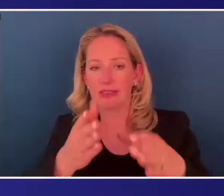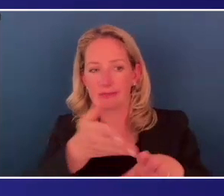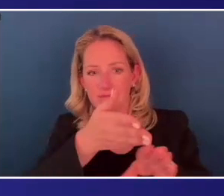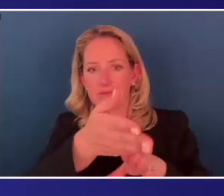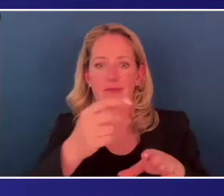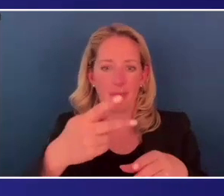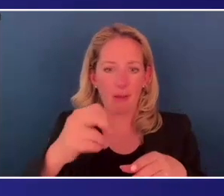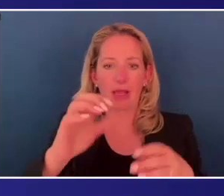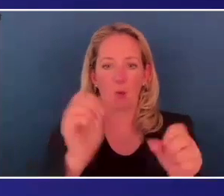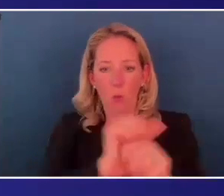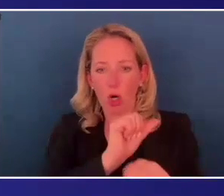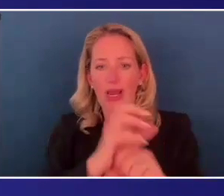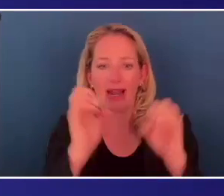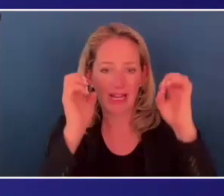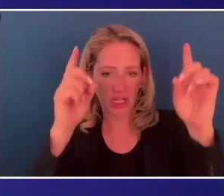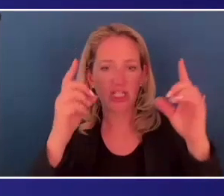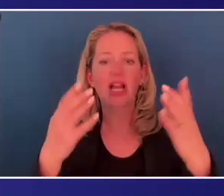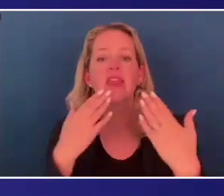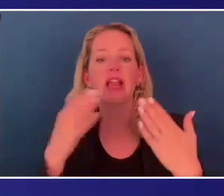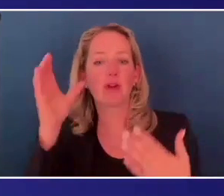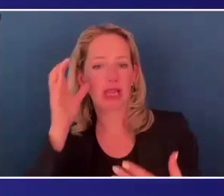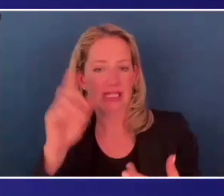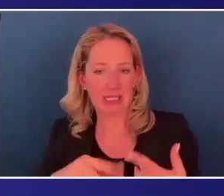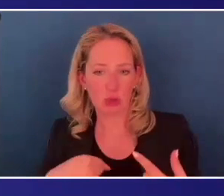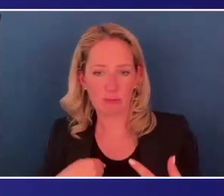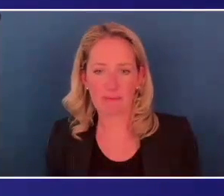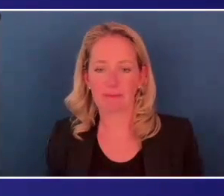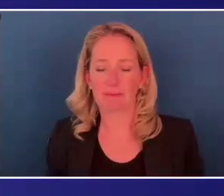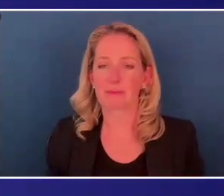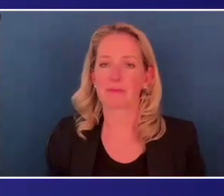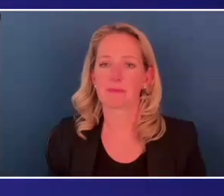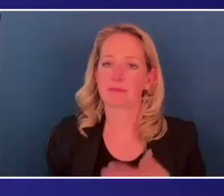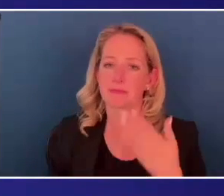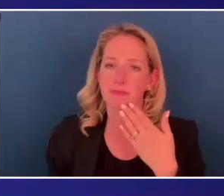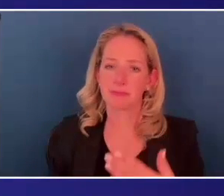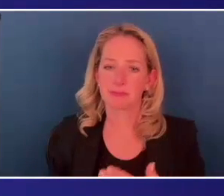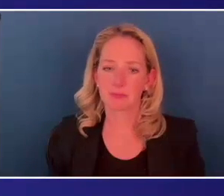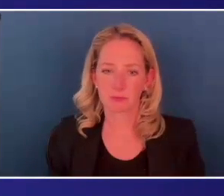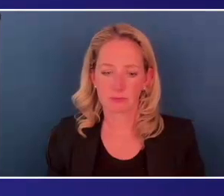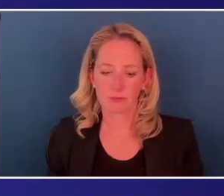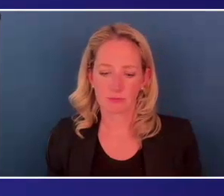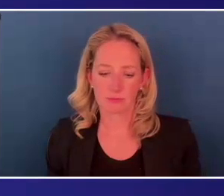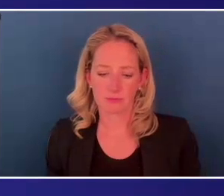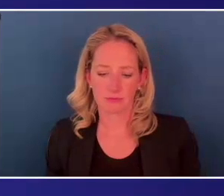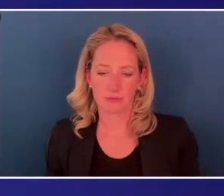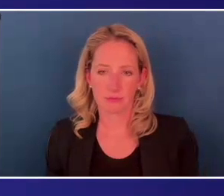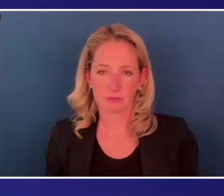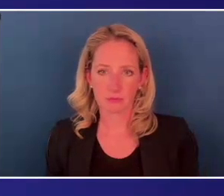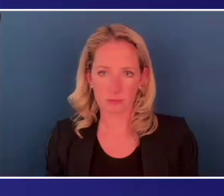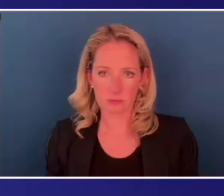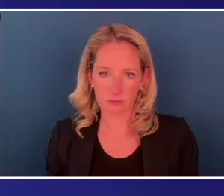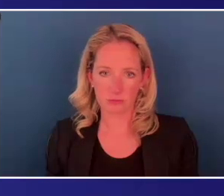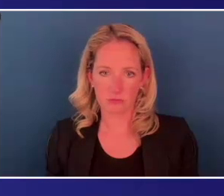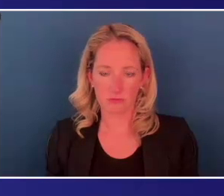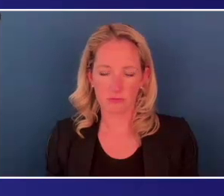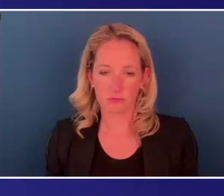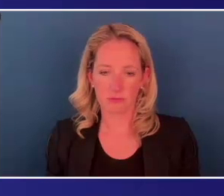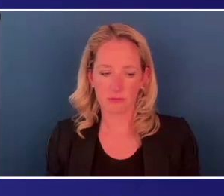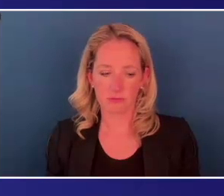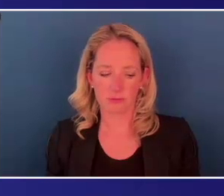Thank you for listening to me. Thank you.